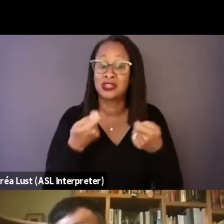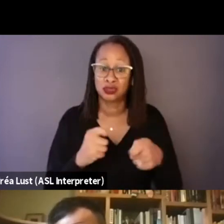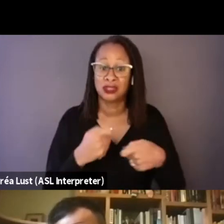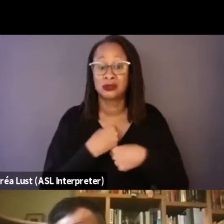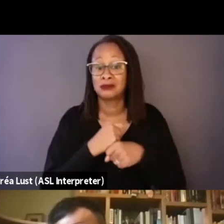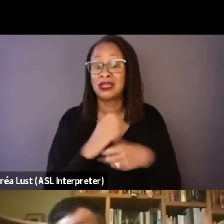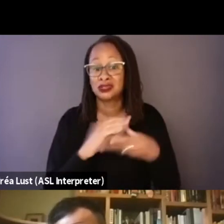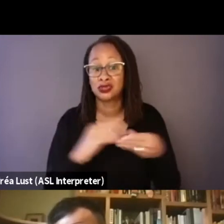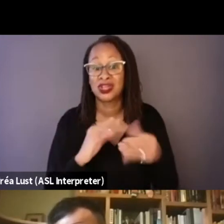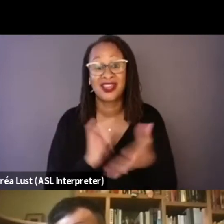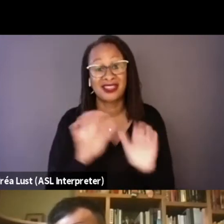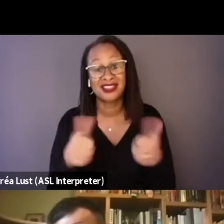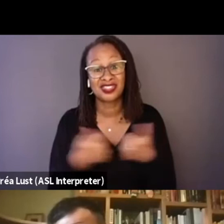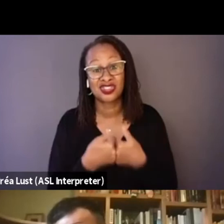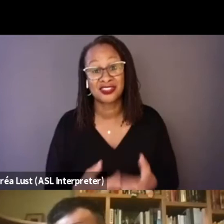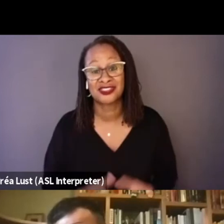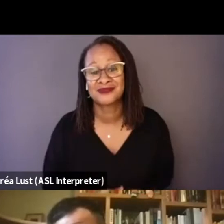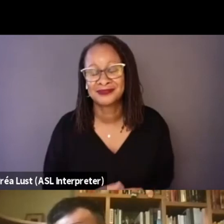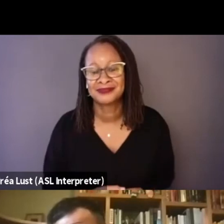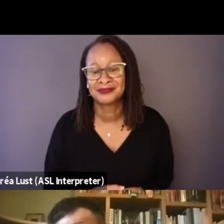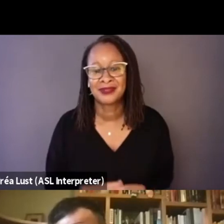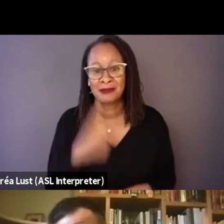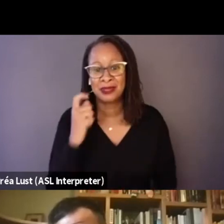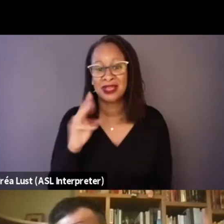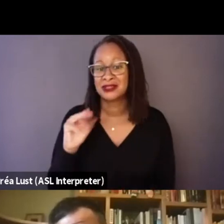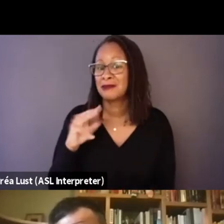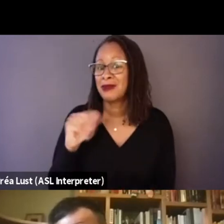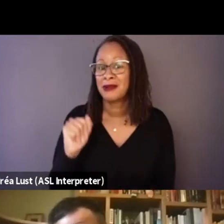And this is a challenge because Mama is a really great character.